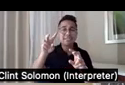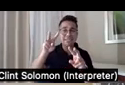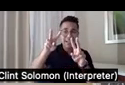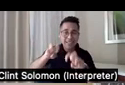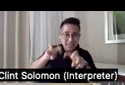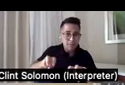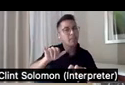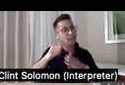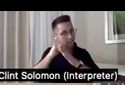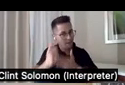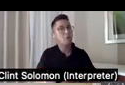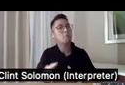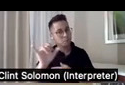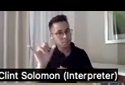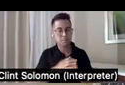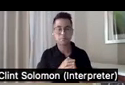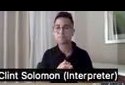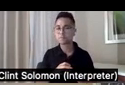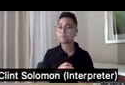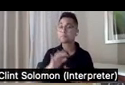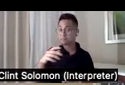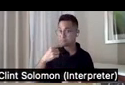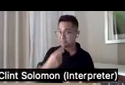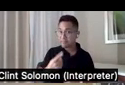and i should also tell you one thing that's counter-intuitive